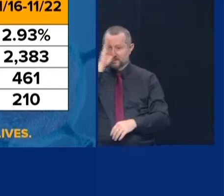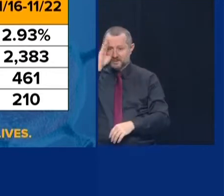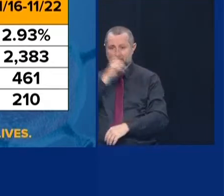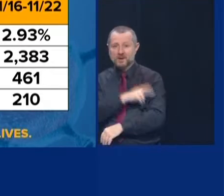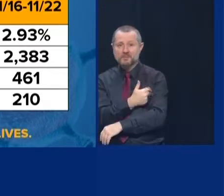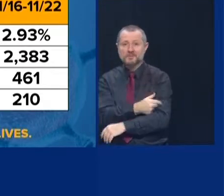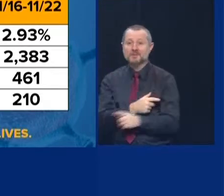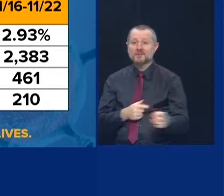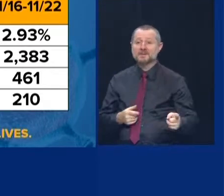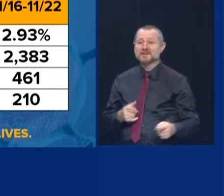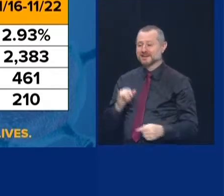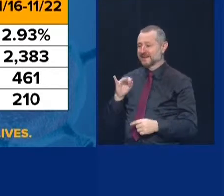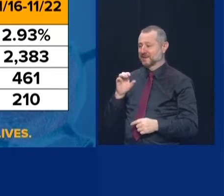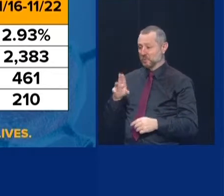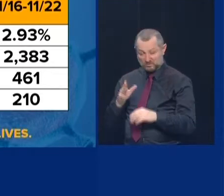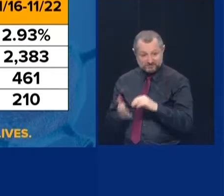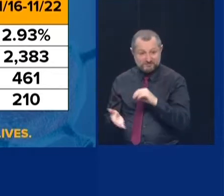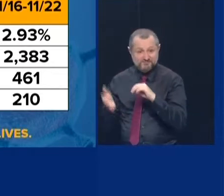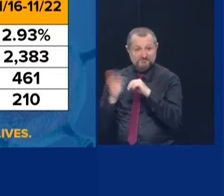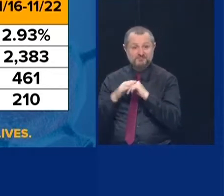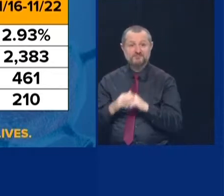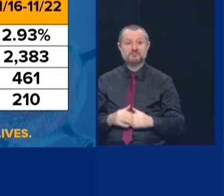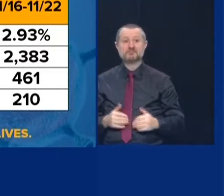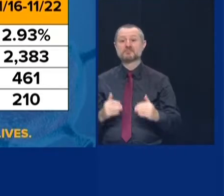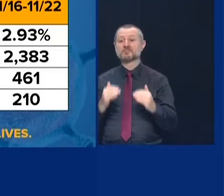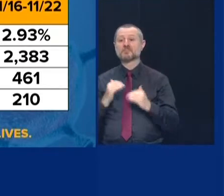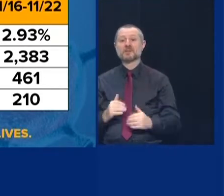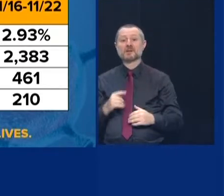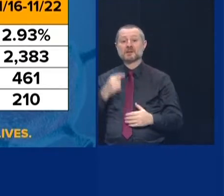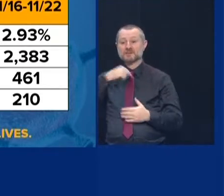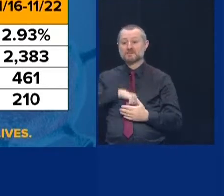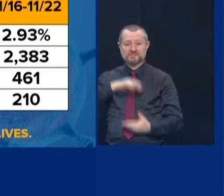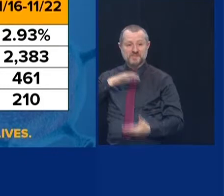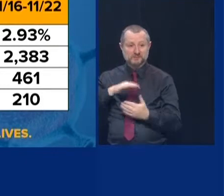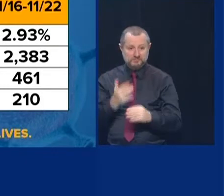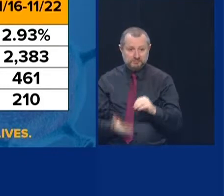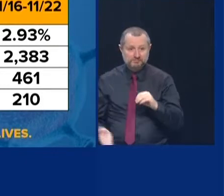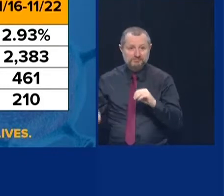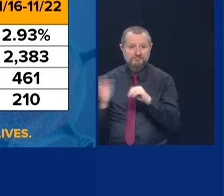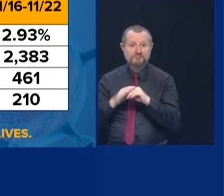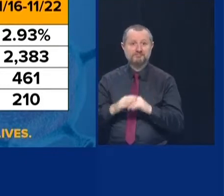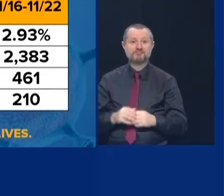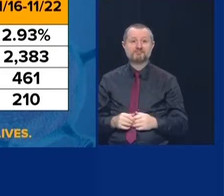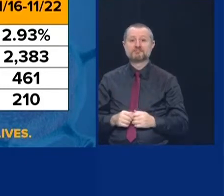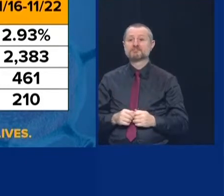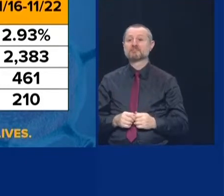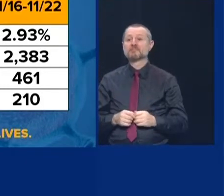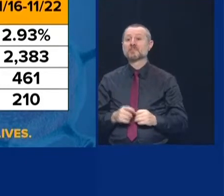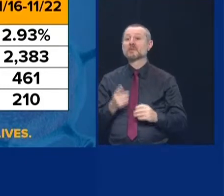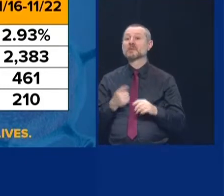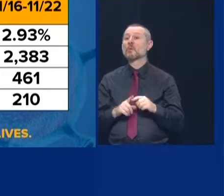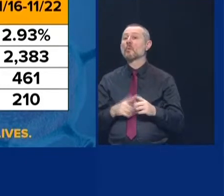THEN THE HOSPITALIZATION RATE GOES UP. THEN THE NUMBER OF PEOPLE IN